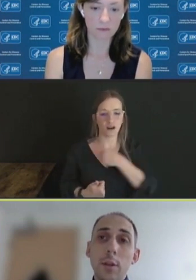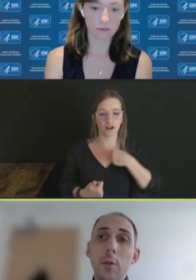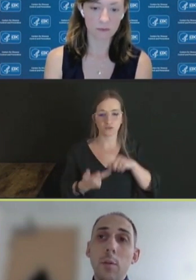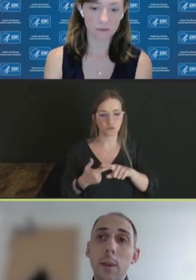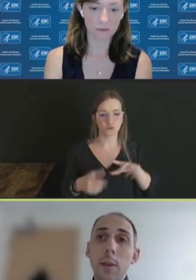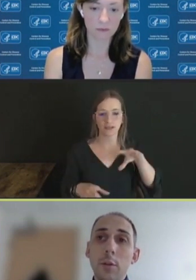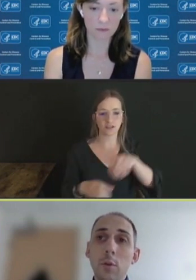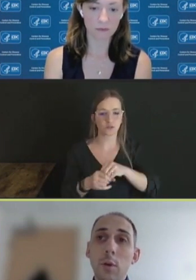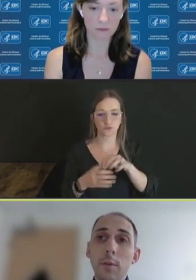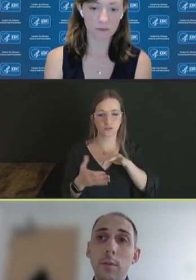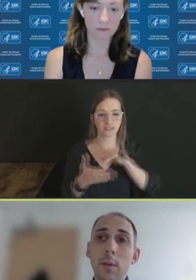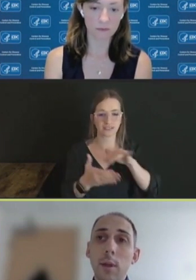or patient choice.